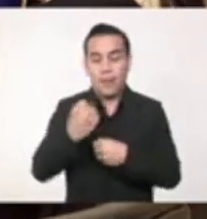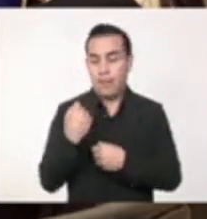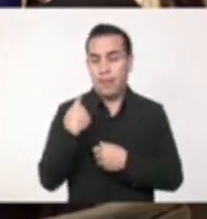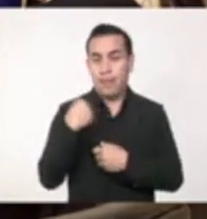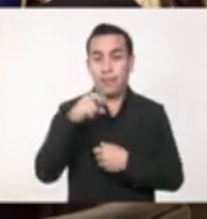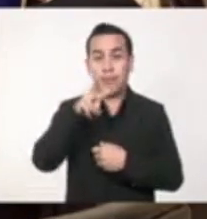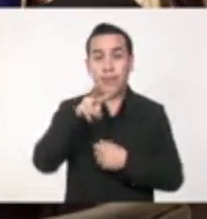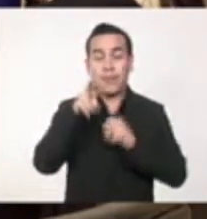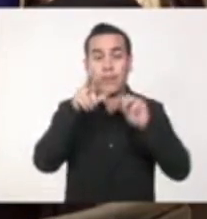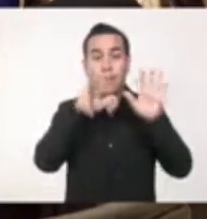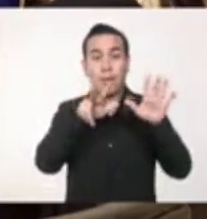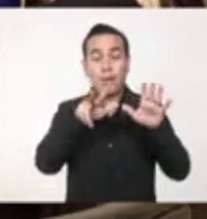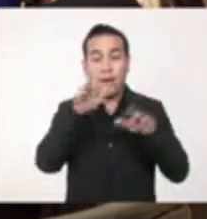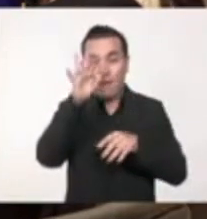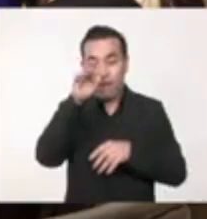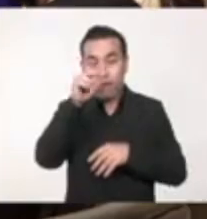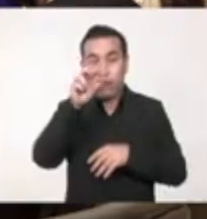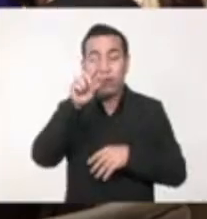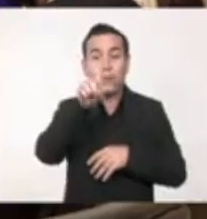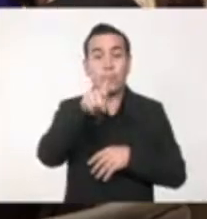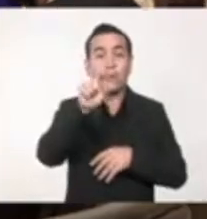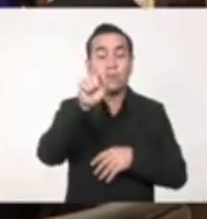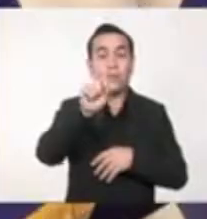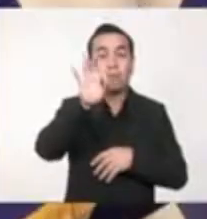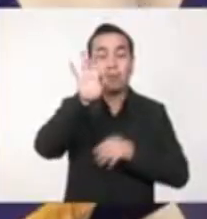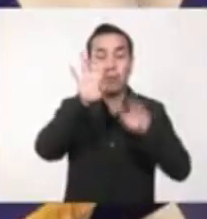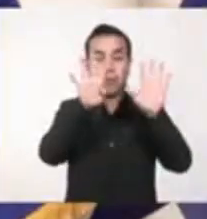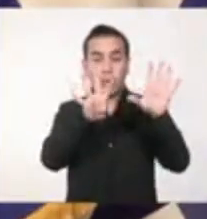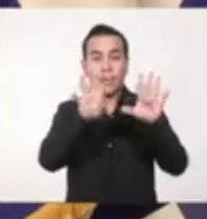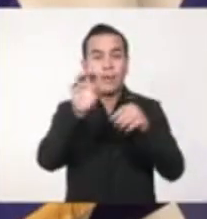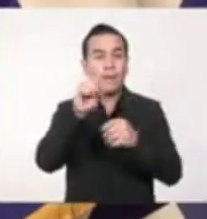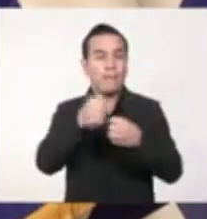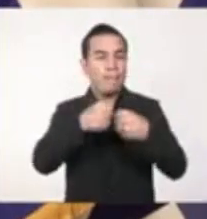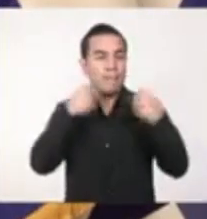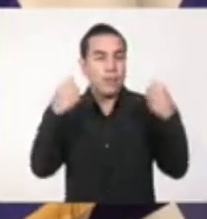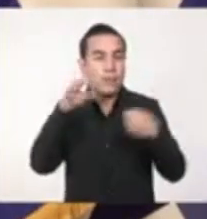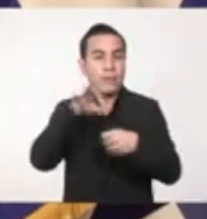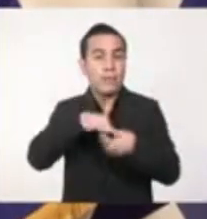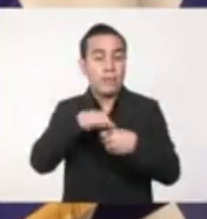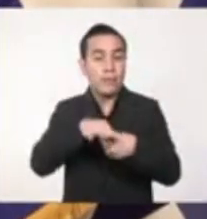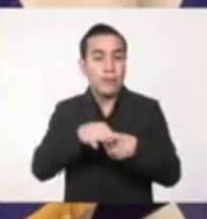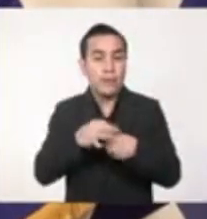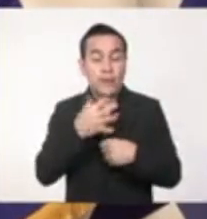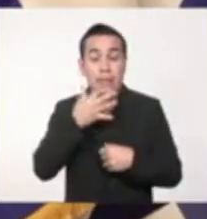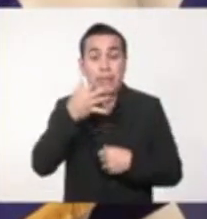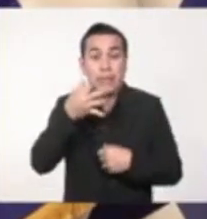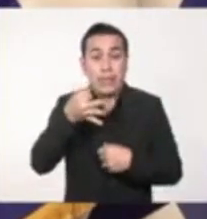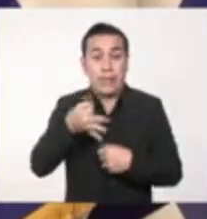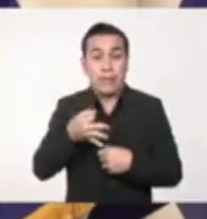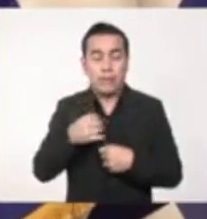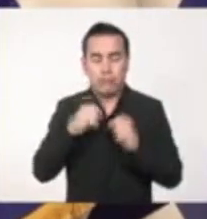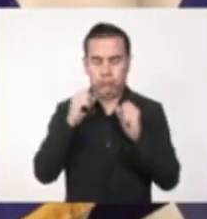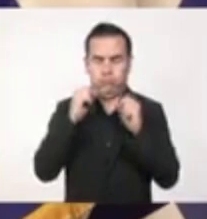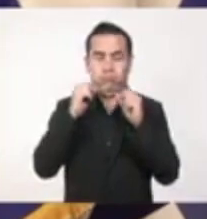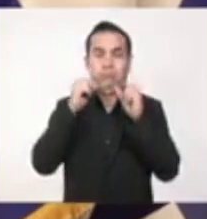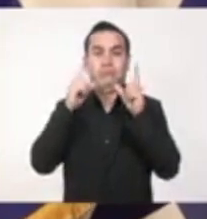million votes in two thousand twenty-one. So to me sinceramente, a mí me asustó, porque cómo es posible de que